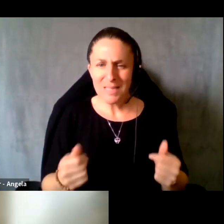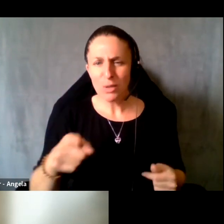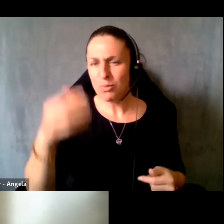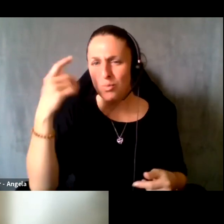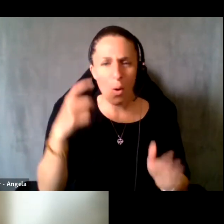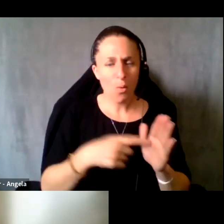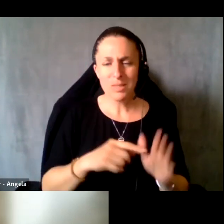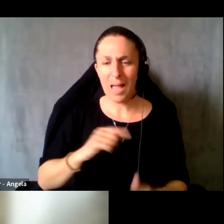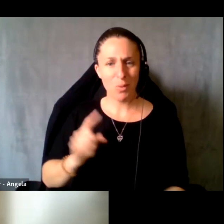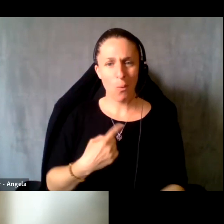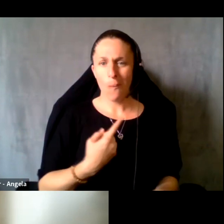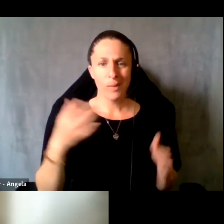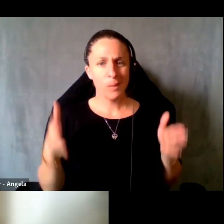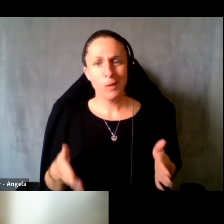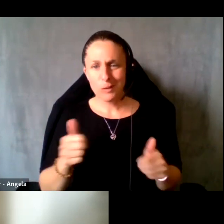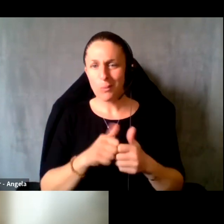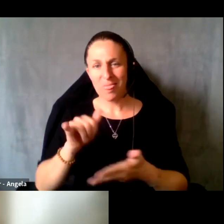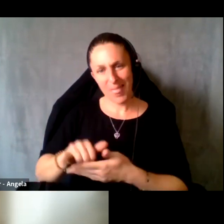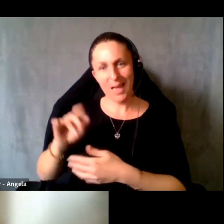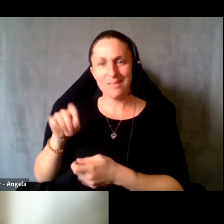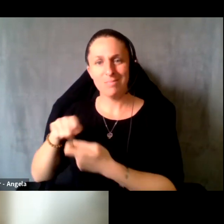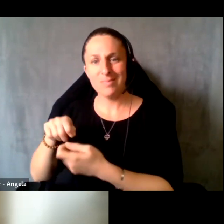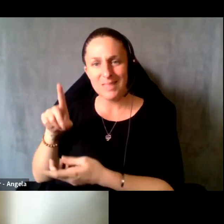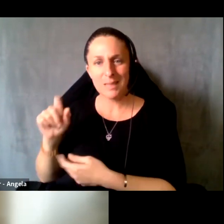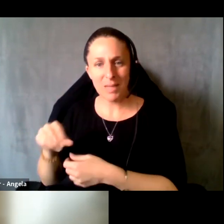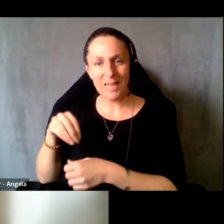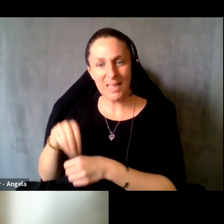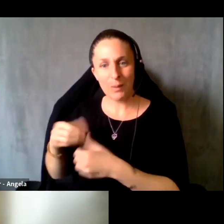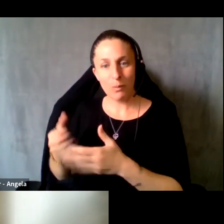with this disability in the room and that's been a interesting insight, as I've been in